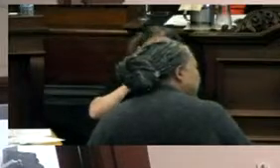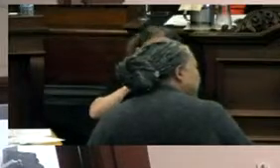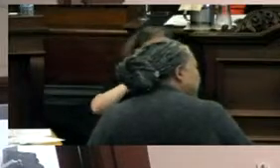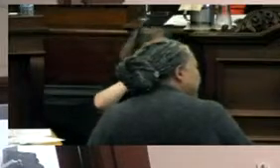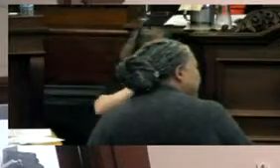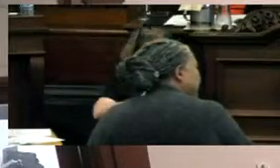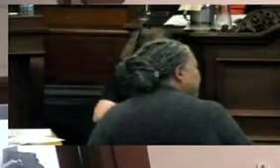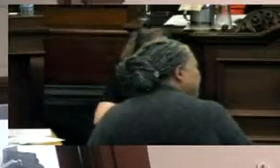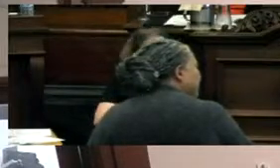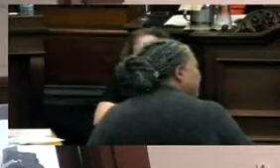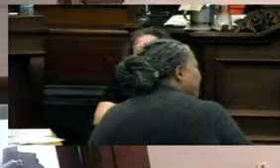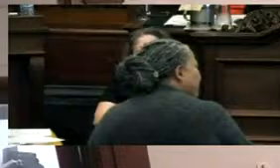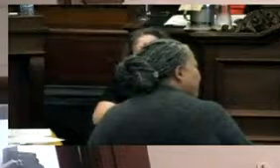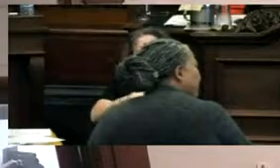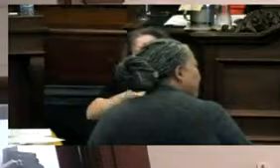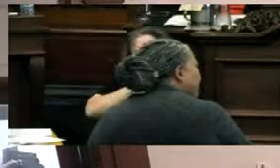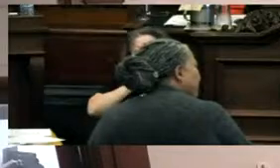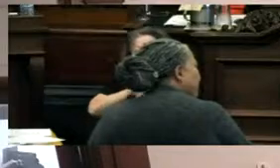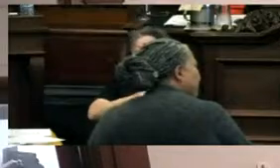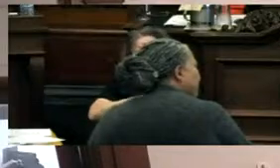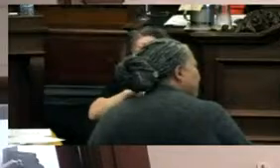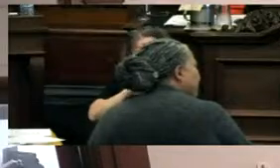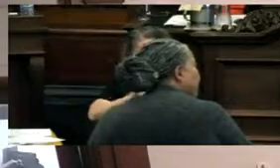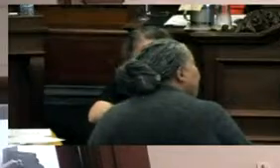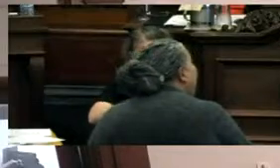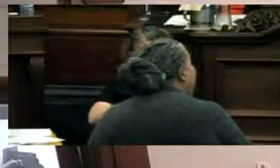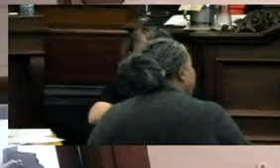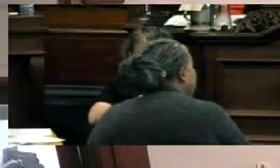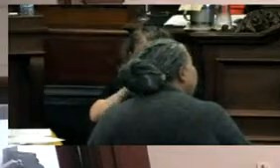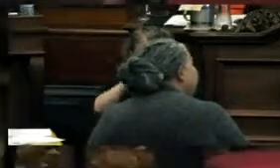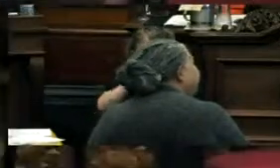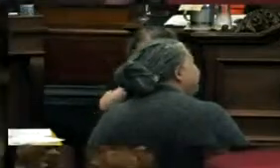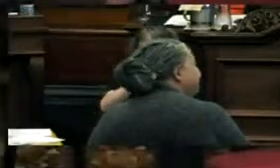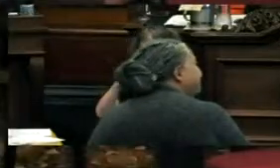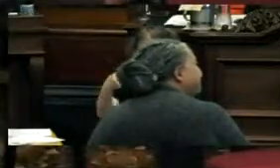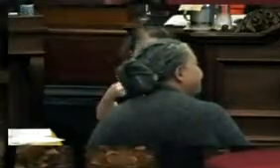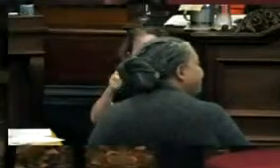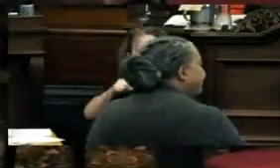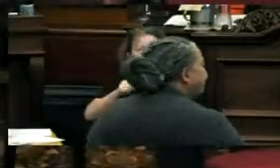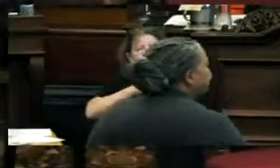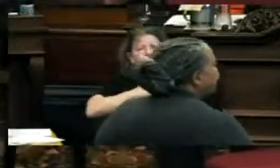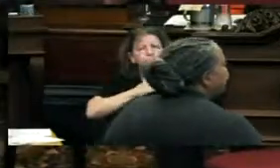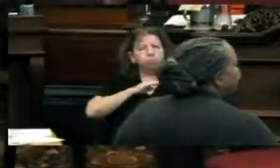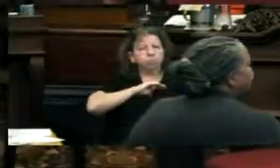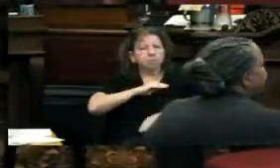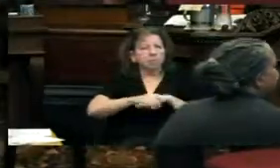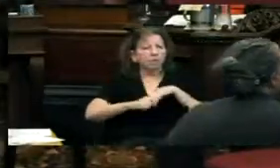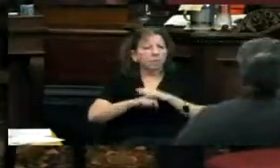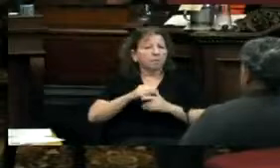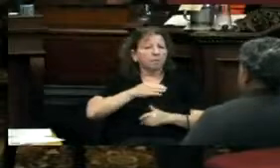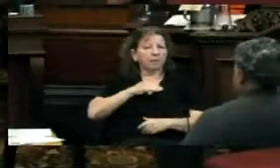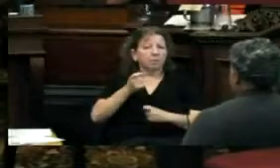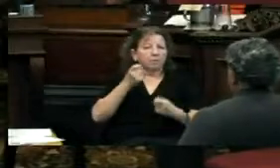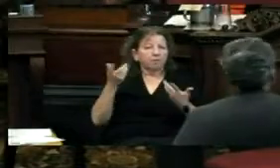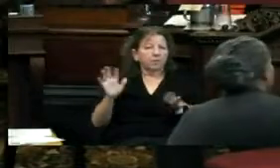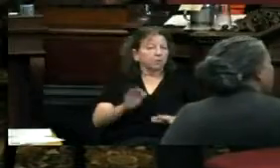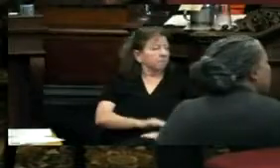conversations with the consultant and there is considerable flexibility. Okay. And you feel comfortable about